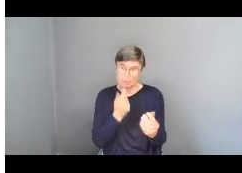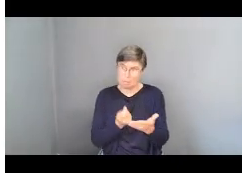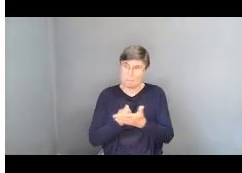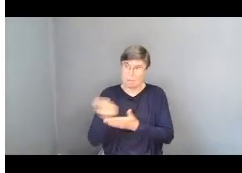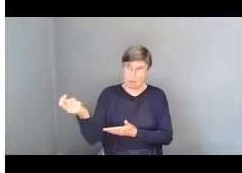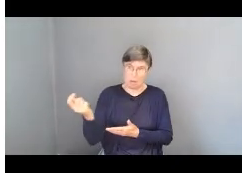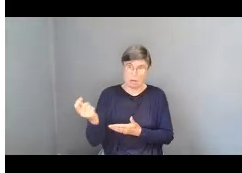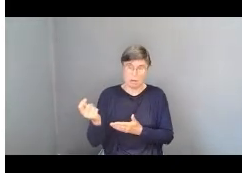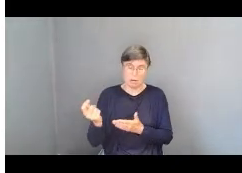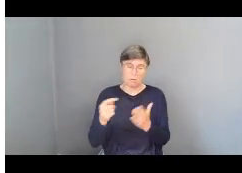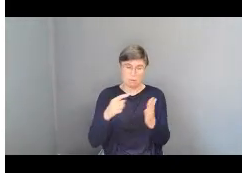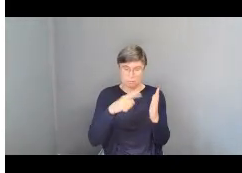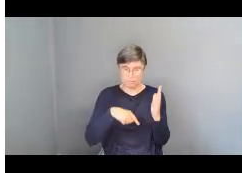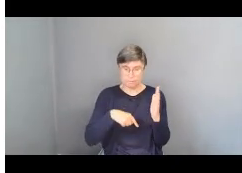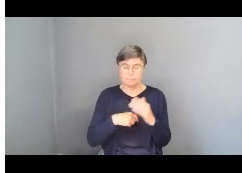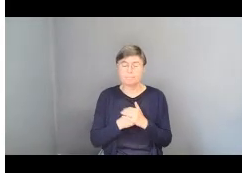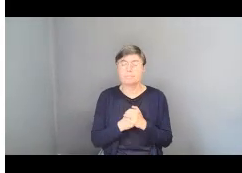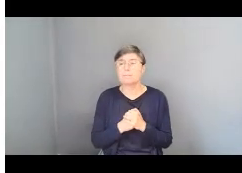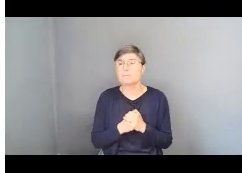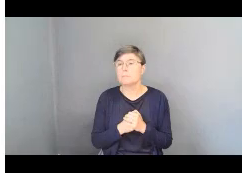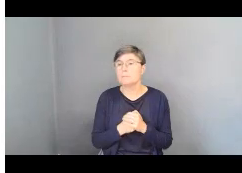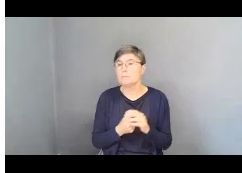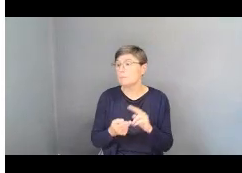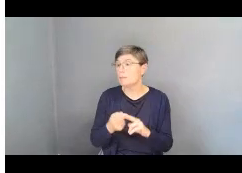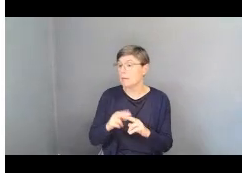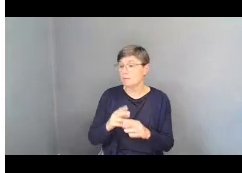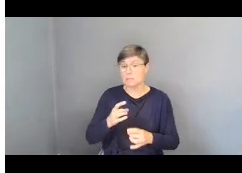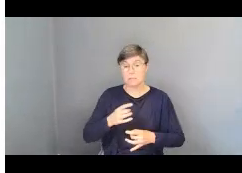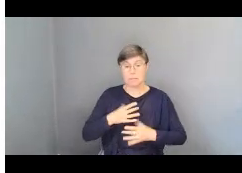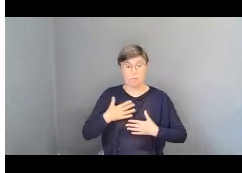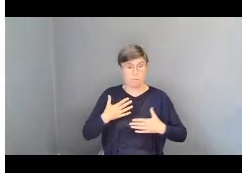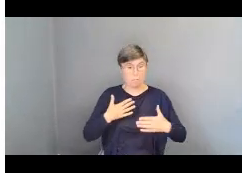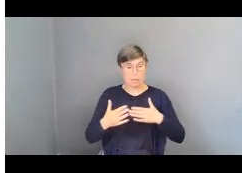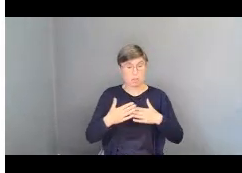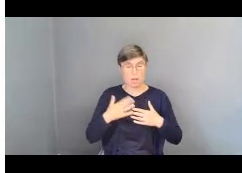If a self-manager employs their own staff, they must keep